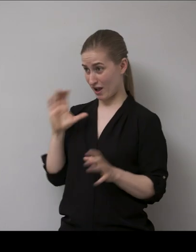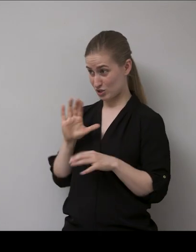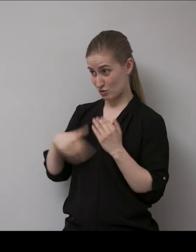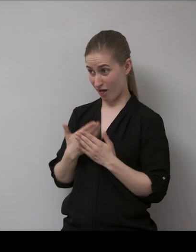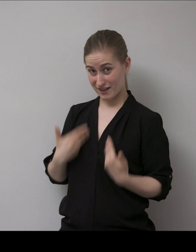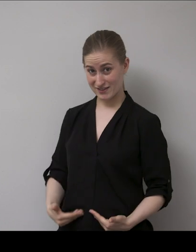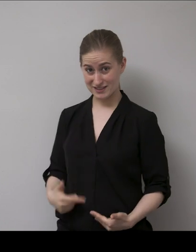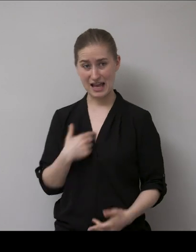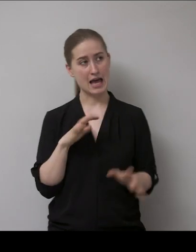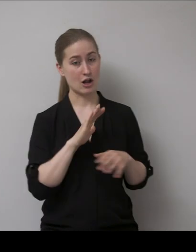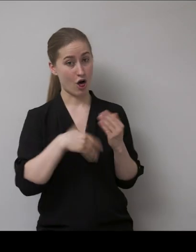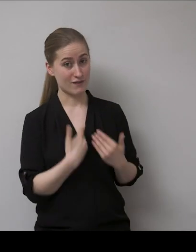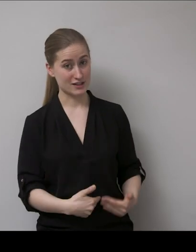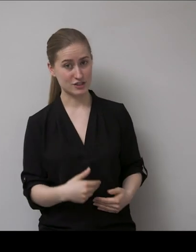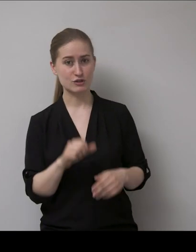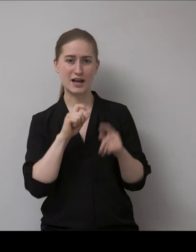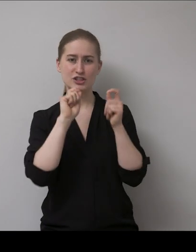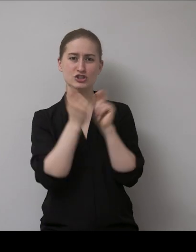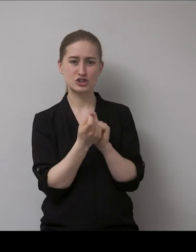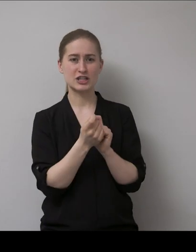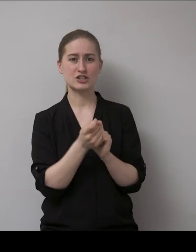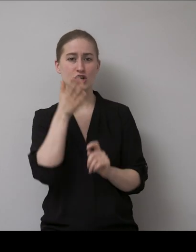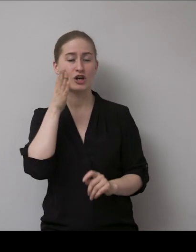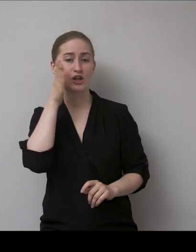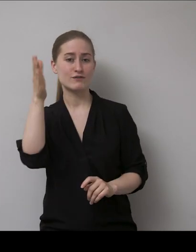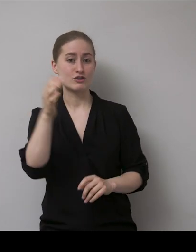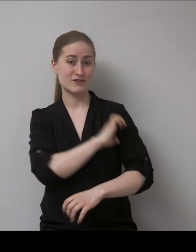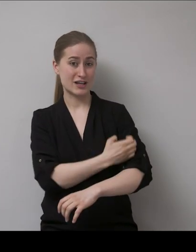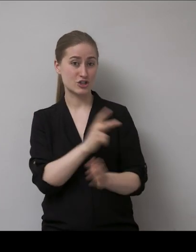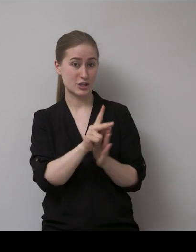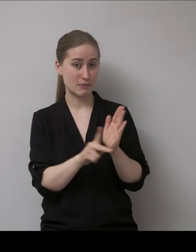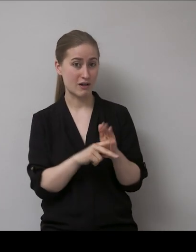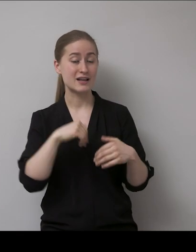I did all of this so I can shape the future of energy policies, and help build a better world.